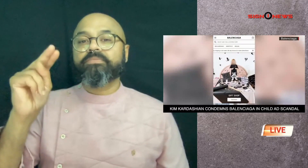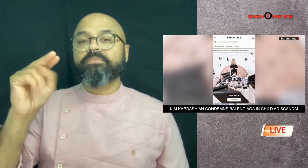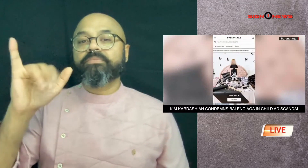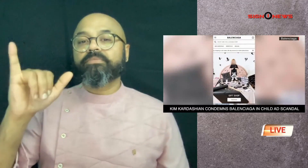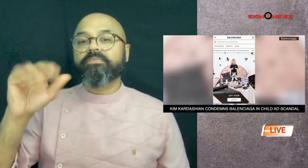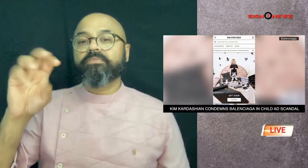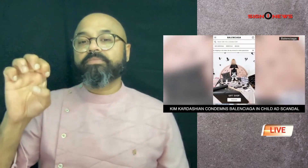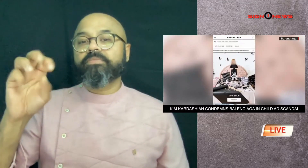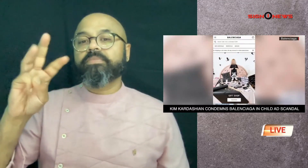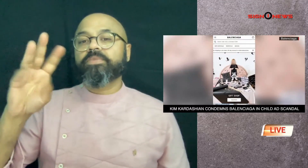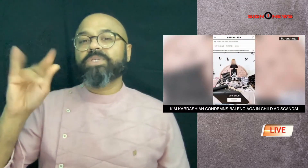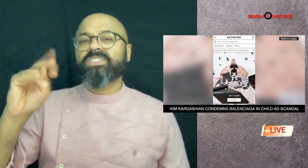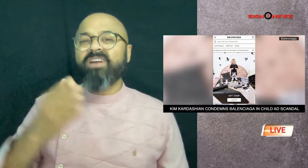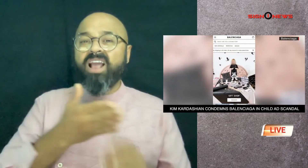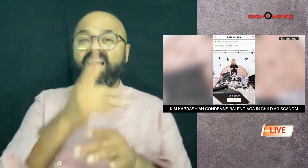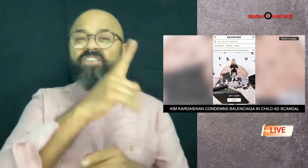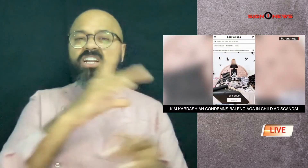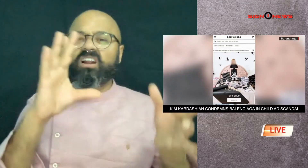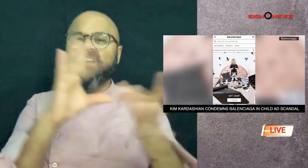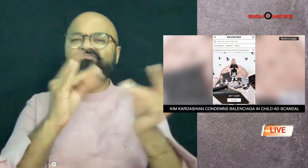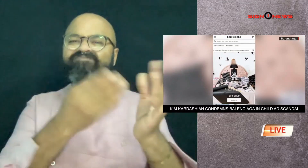after he made anti-Semitic comments